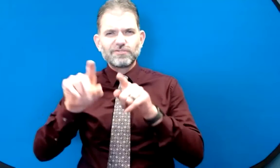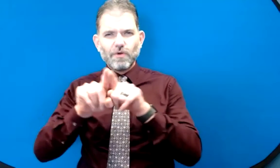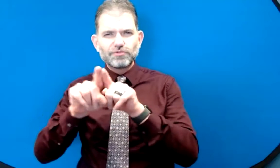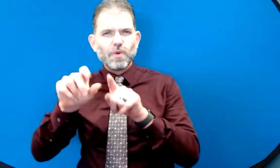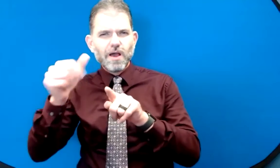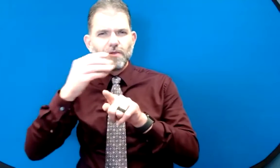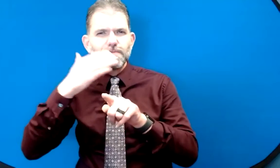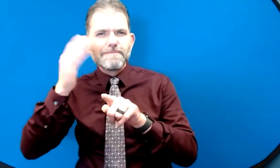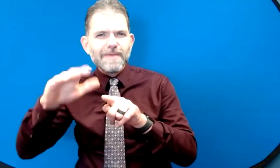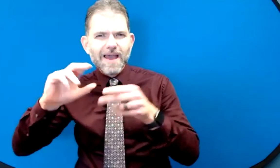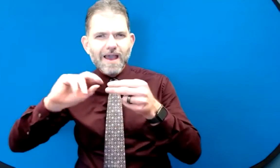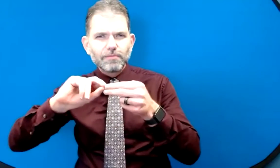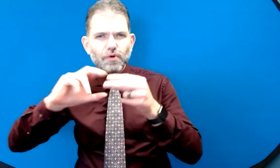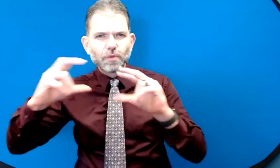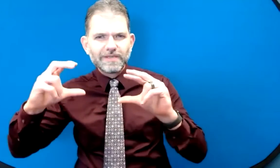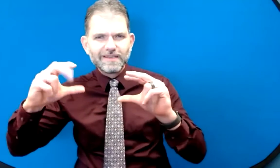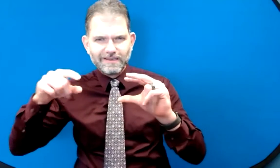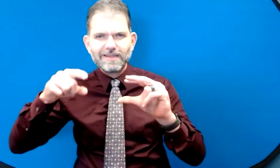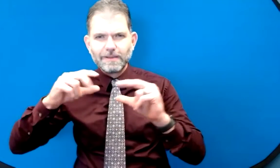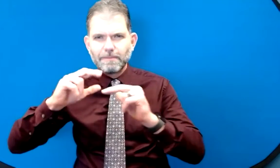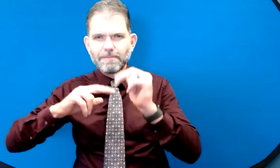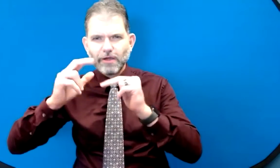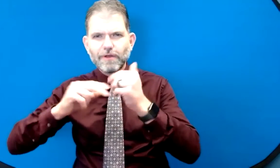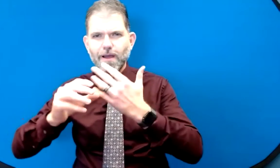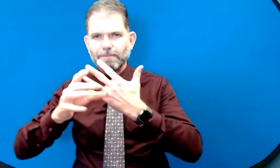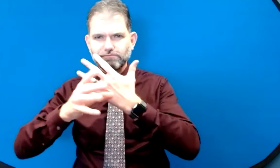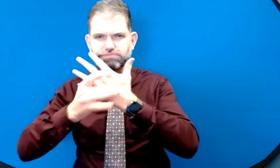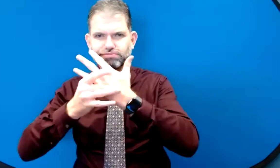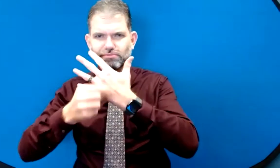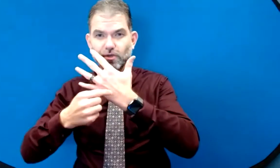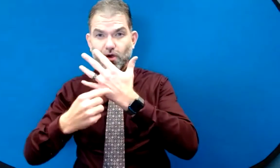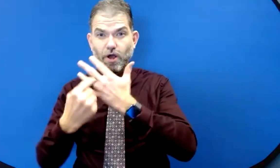Emilio. ASL Interpreter: which is another bad protein that